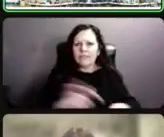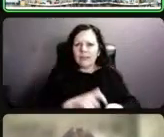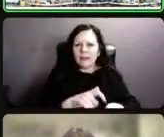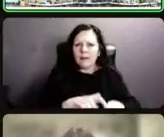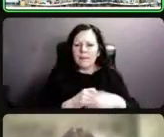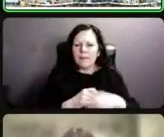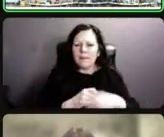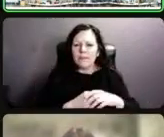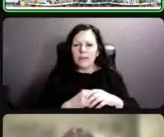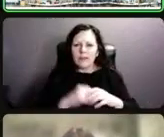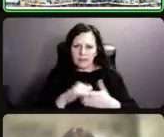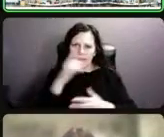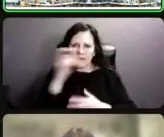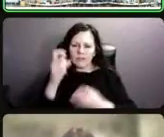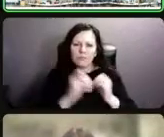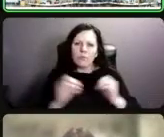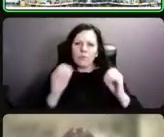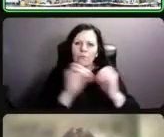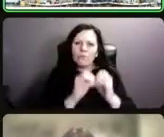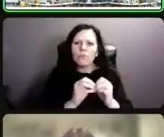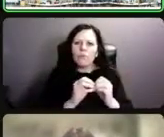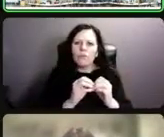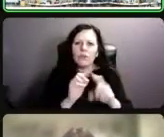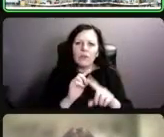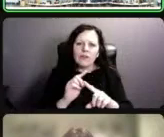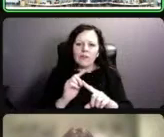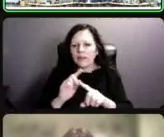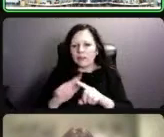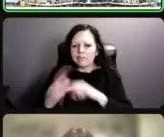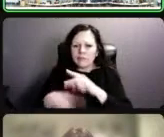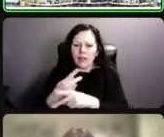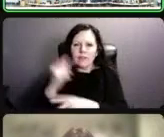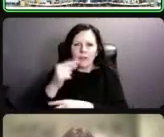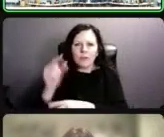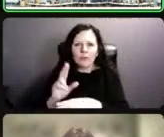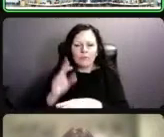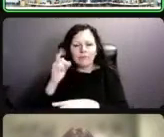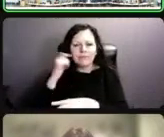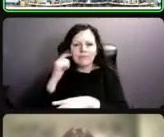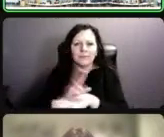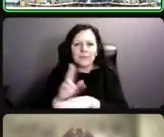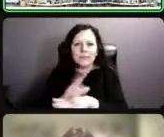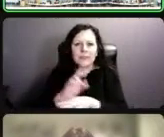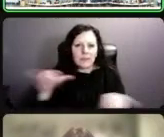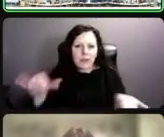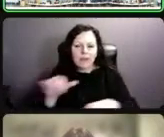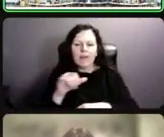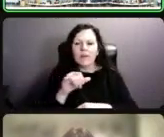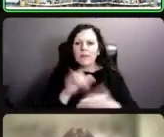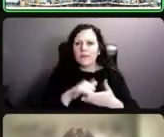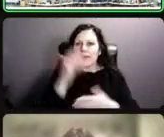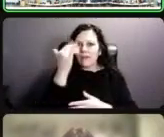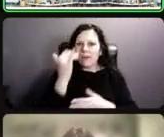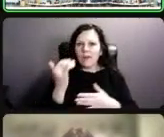MORE COMPRESSION HAS HAPPENED OVER TIME, IS THAT BECAUSE